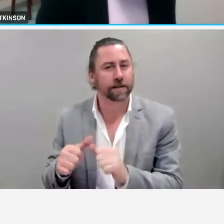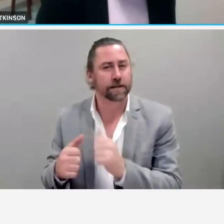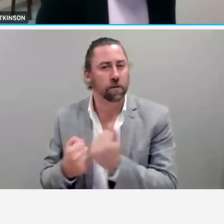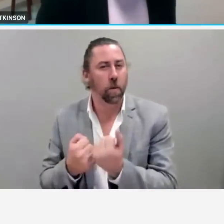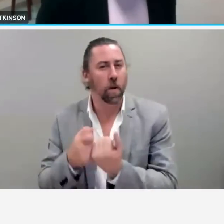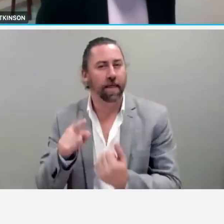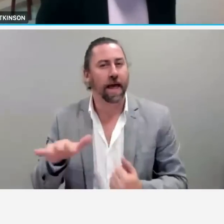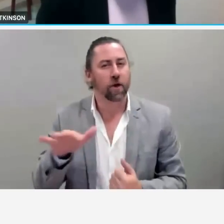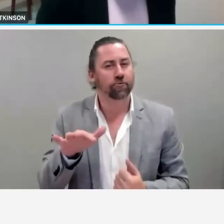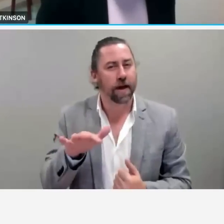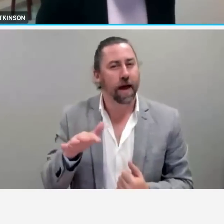need more time to work through the details.